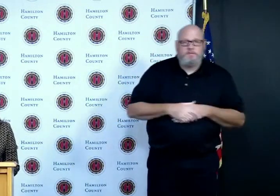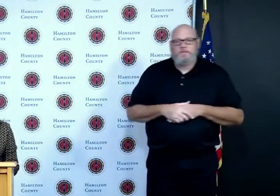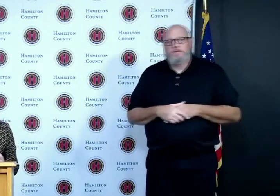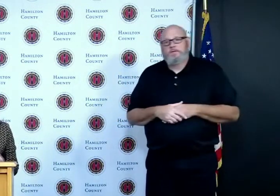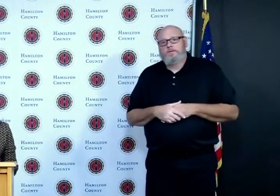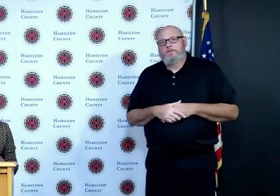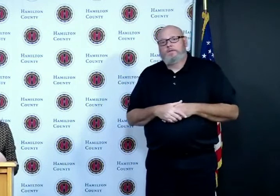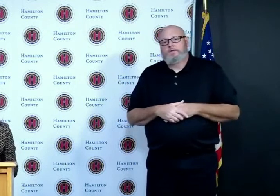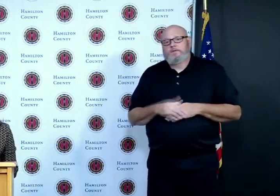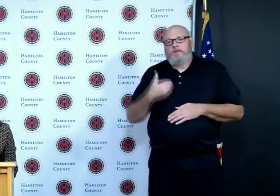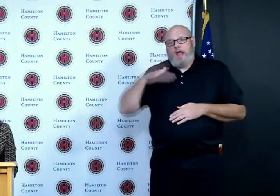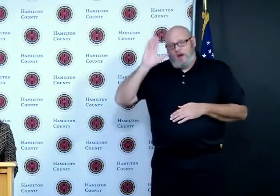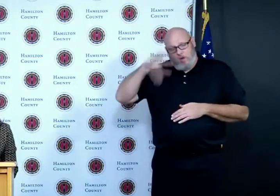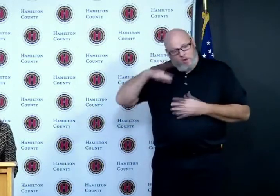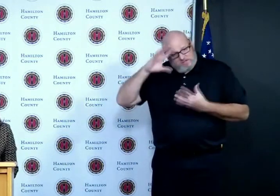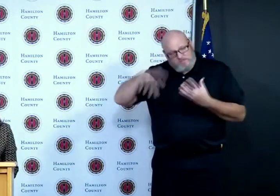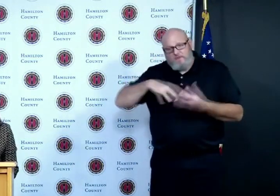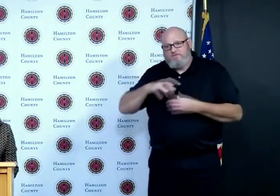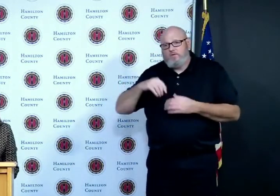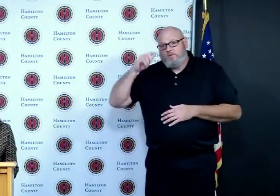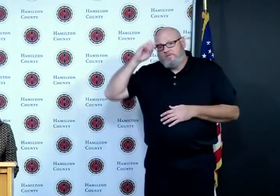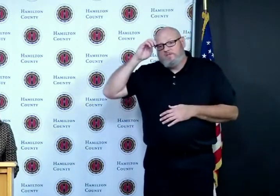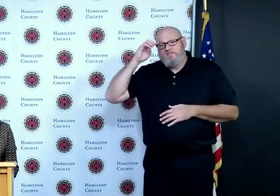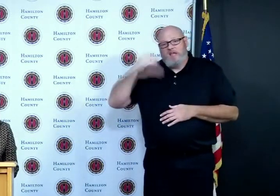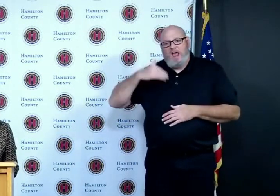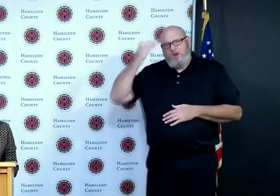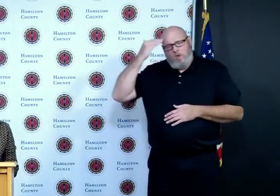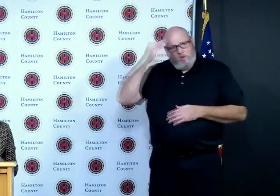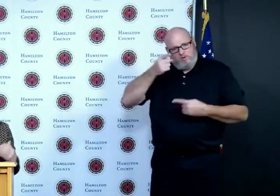that some of the things that we put in place have made it just a little bit easier for people